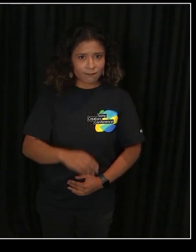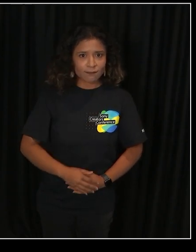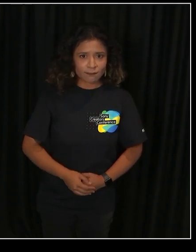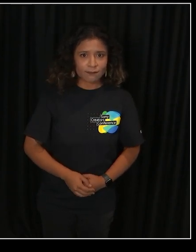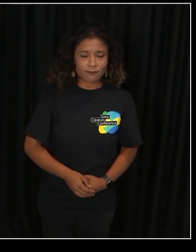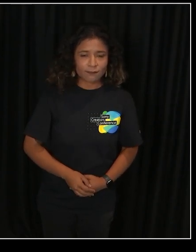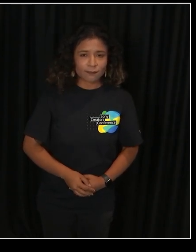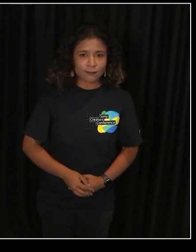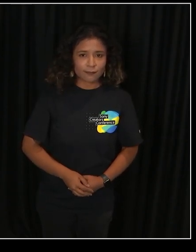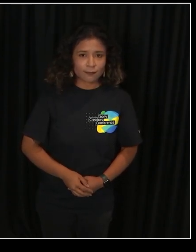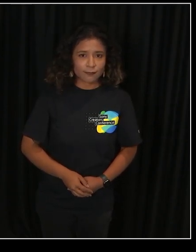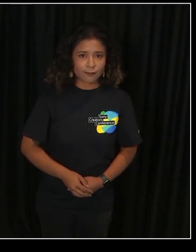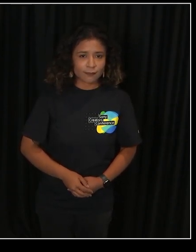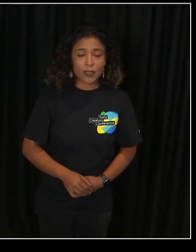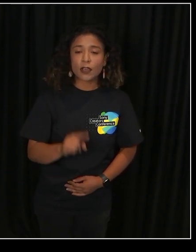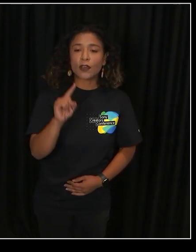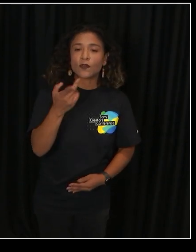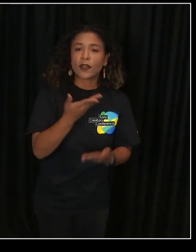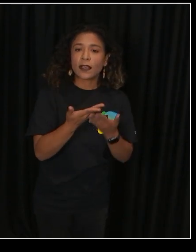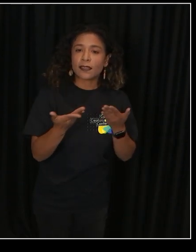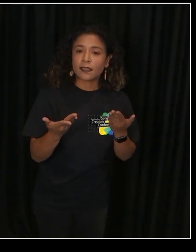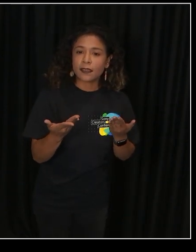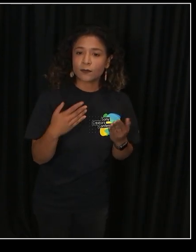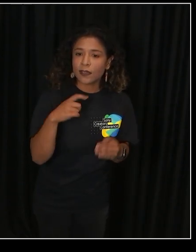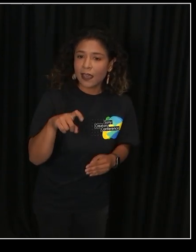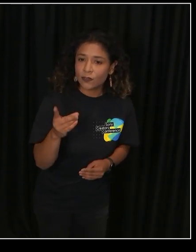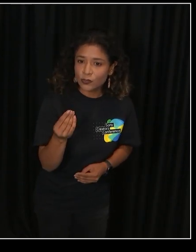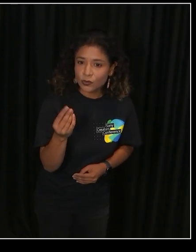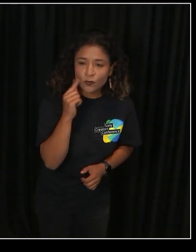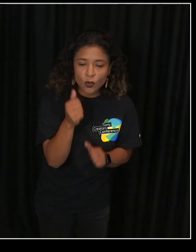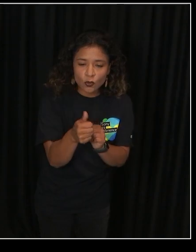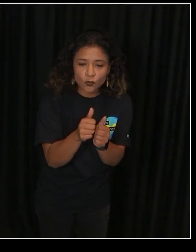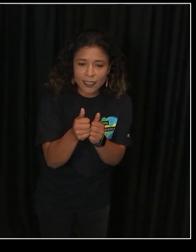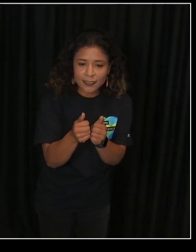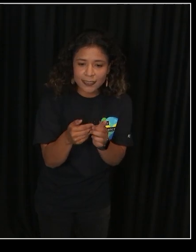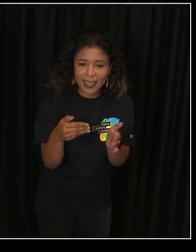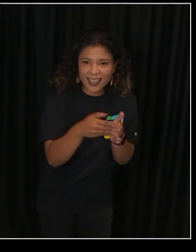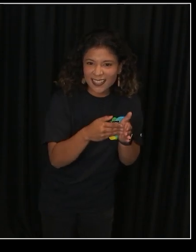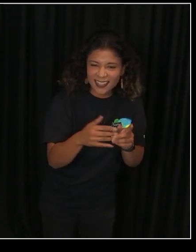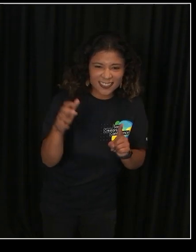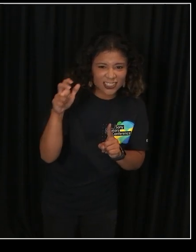So the first thing you have to do to be able to race against the top drivers is be as fast as them.